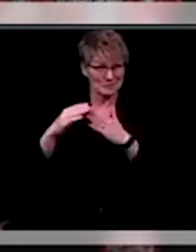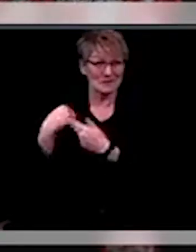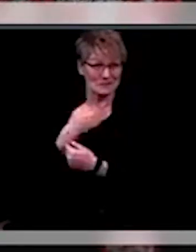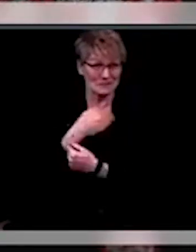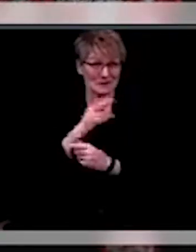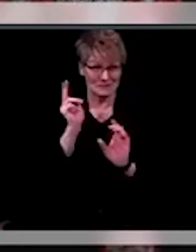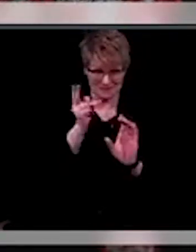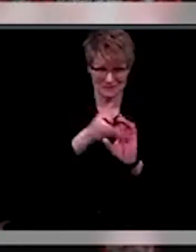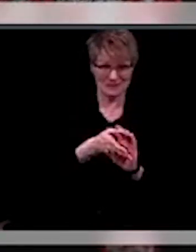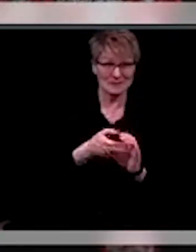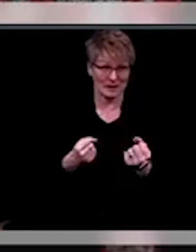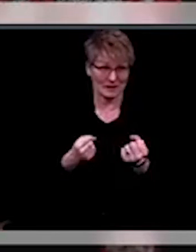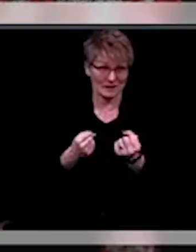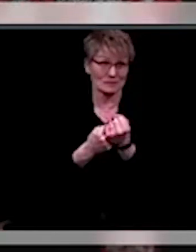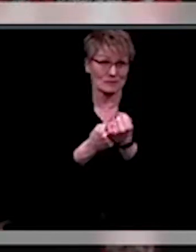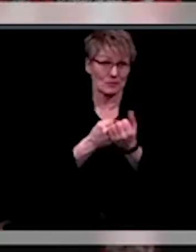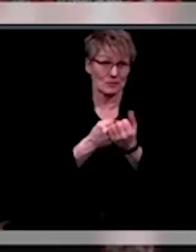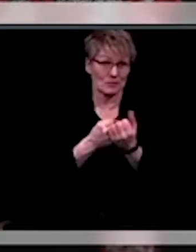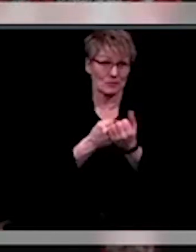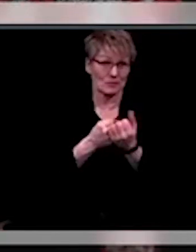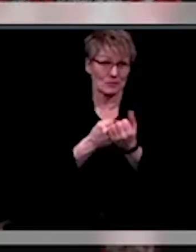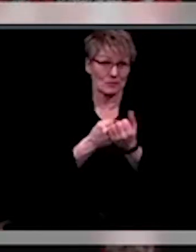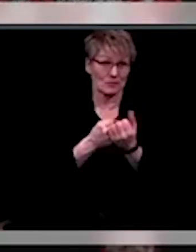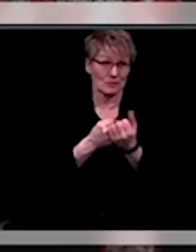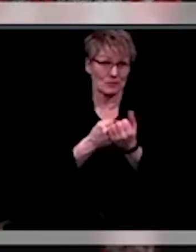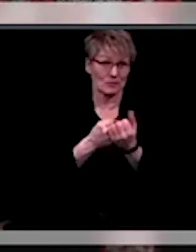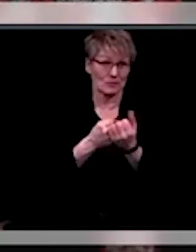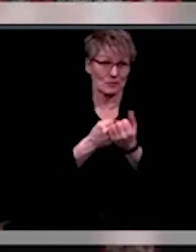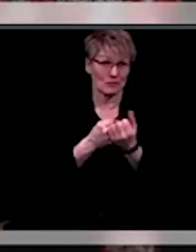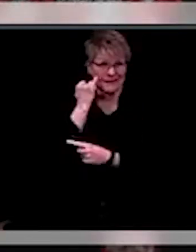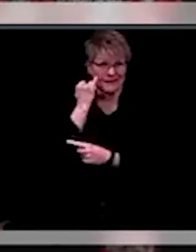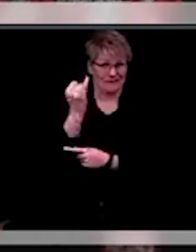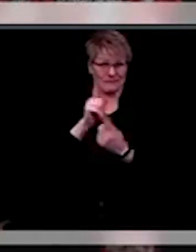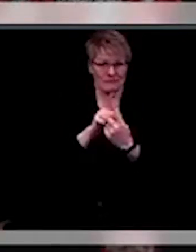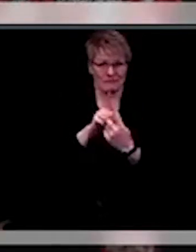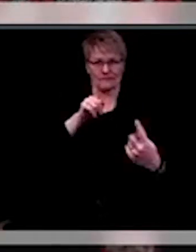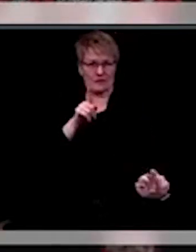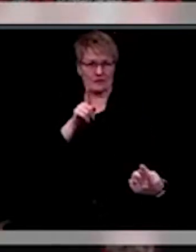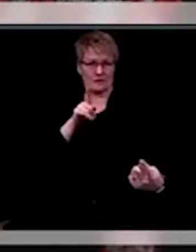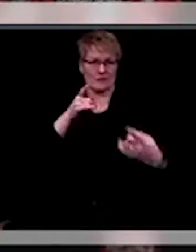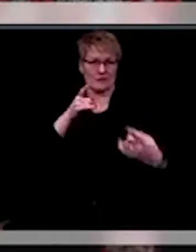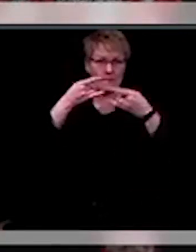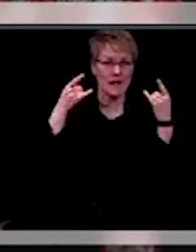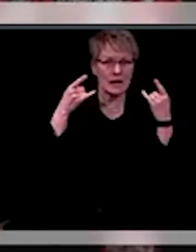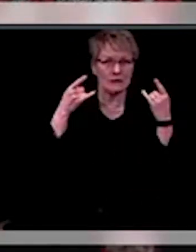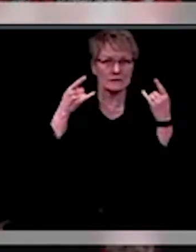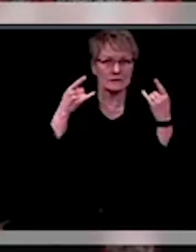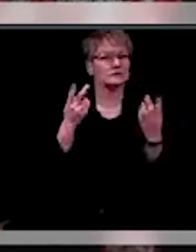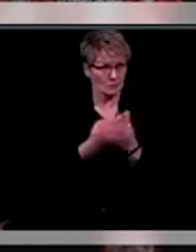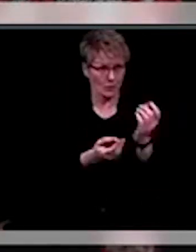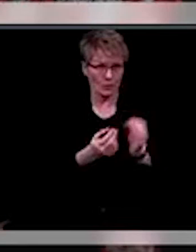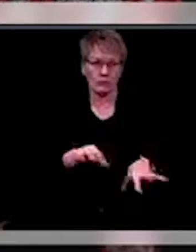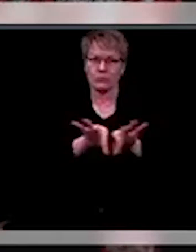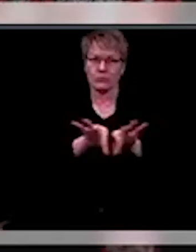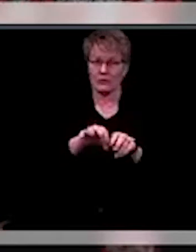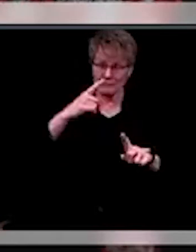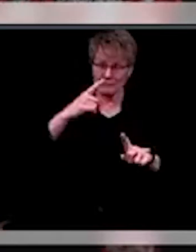it does involve the physical distancing and mask use. It involves not gathering with groups of